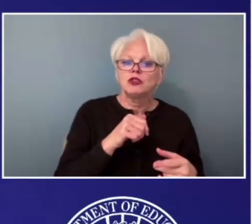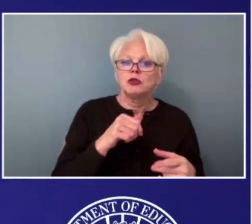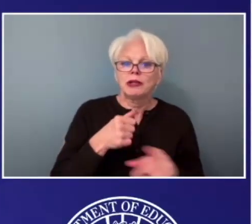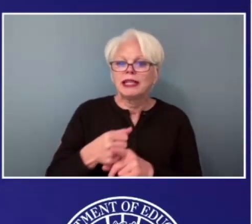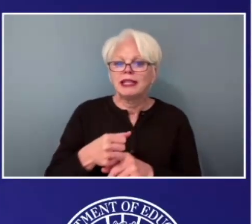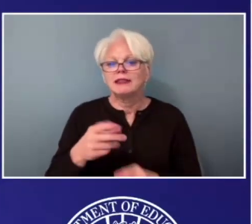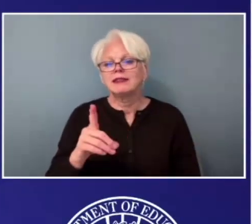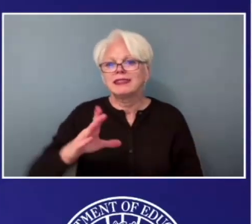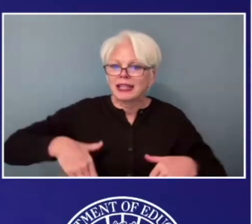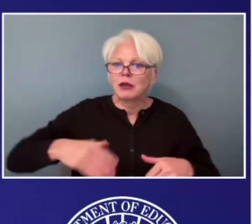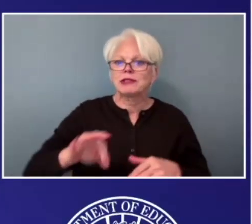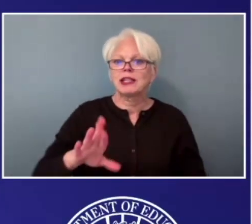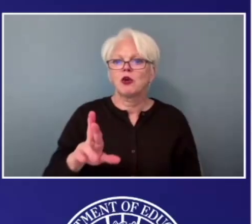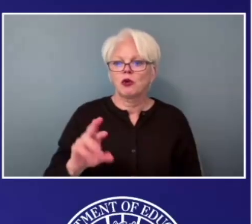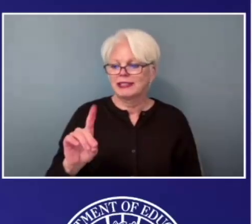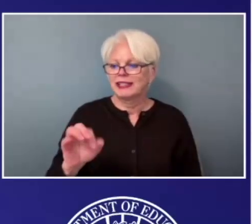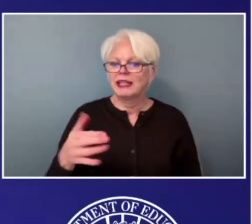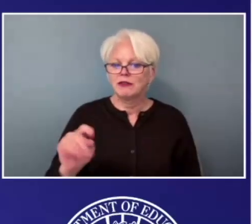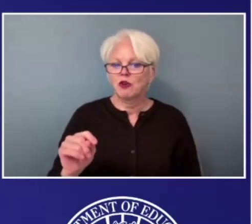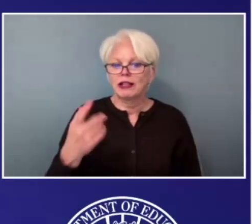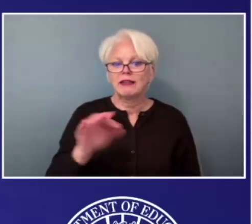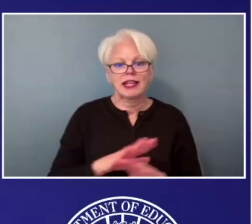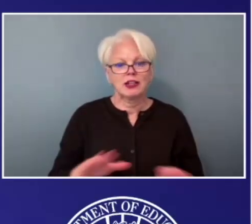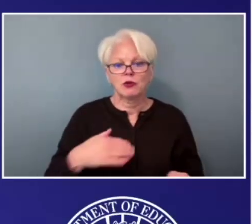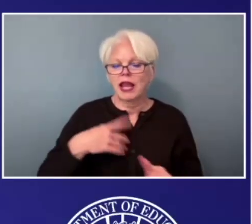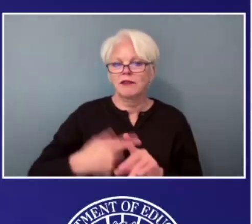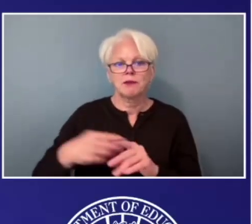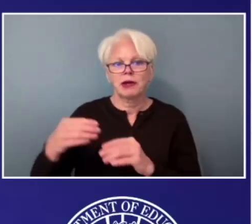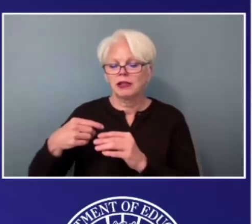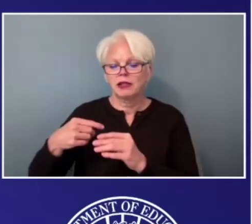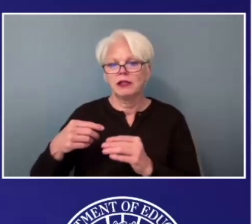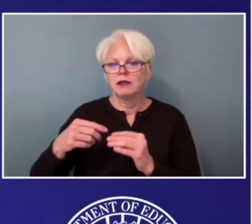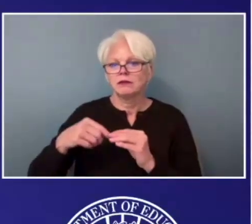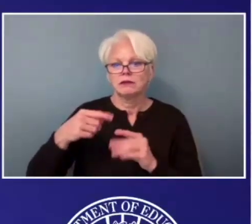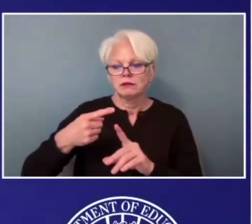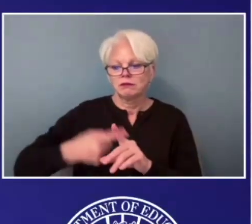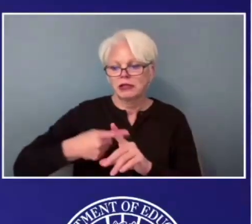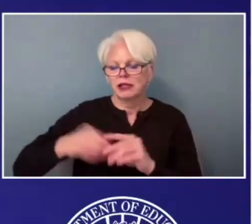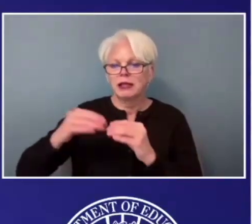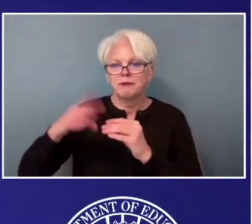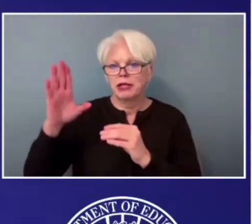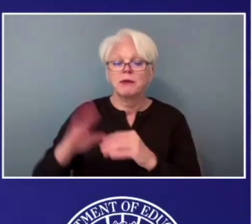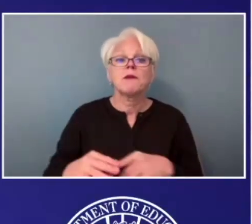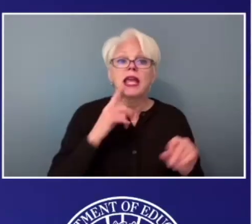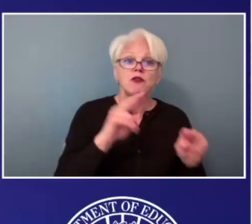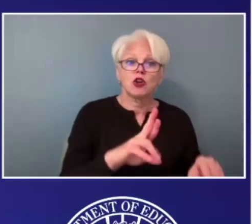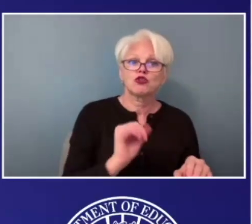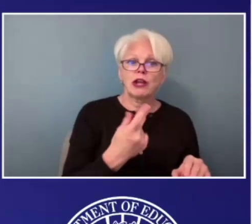And because this is the way it's worked in all of the other fixed repayment plans, for the most part, you can look at the reg text. I think it's appropriate that we